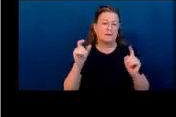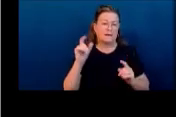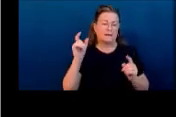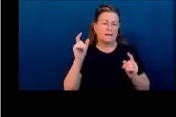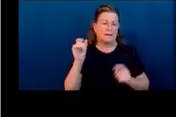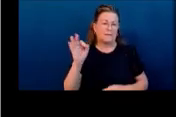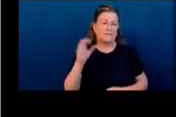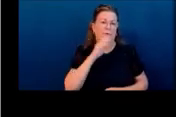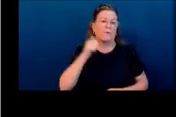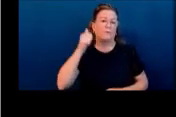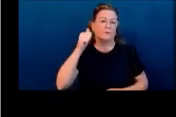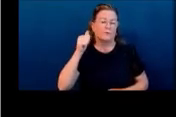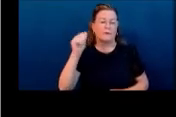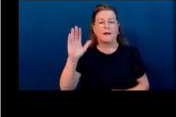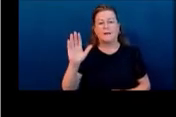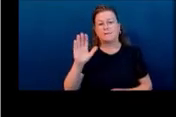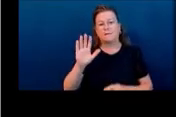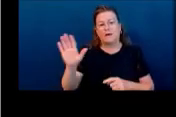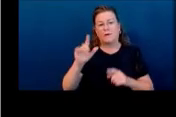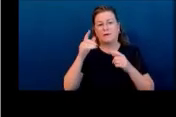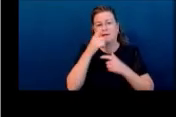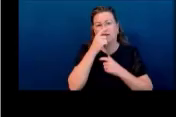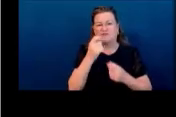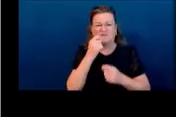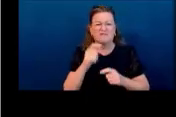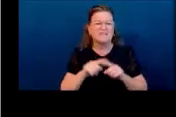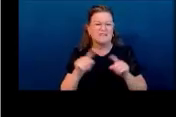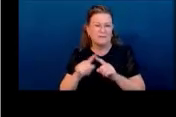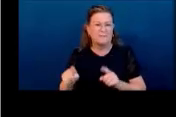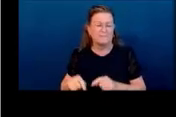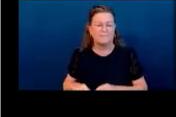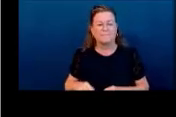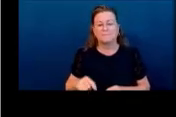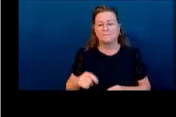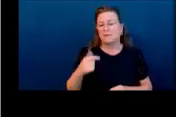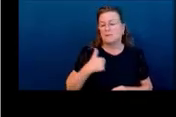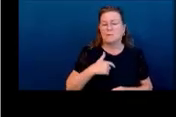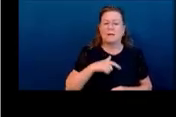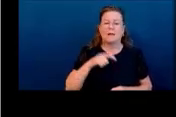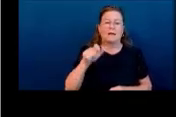different interests. So we have to make things meaningful. If I